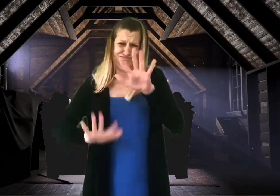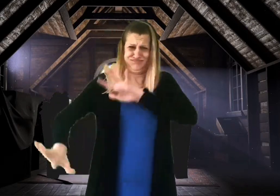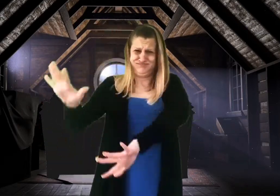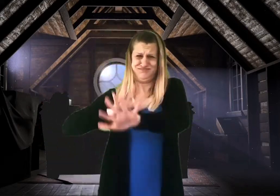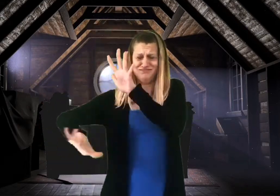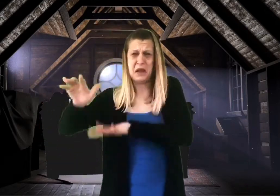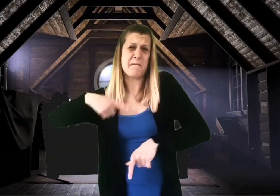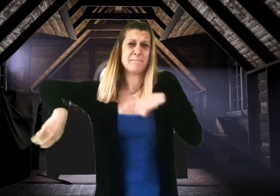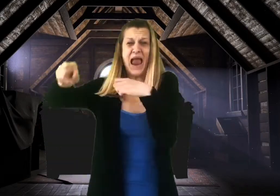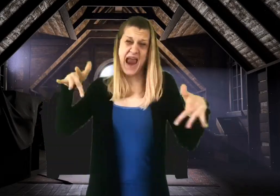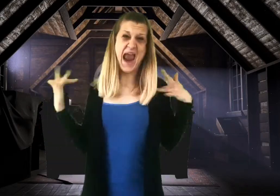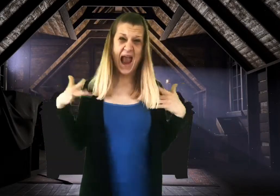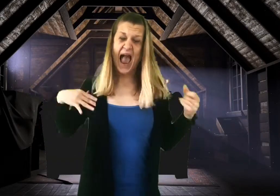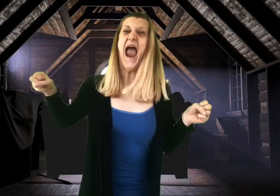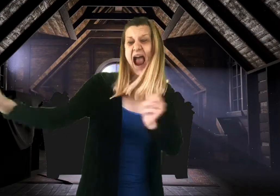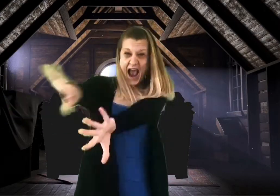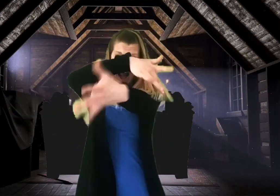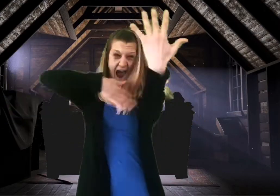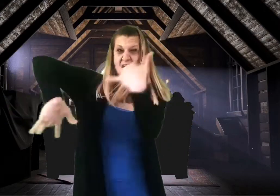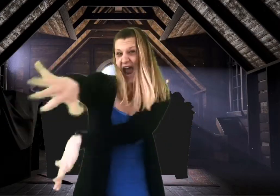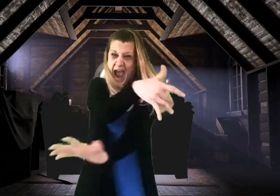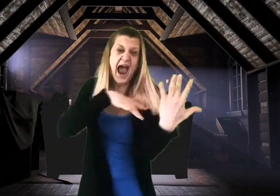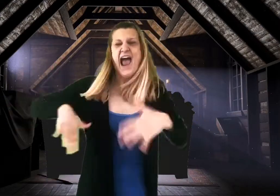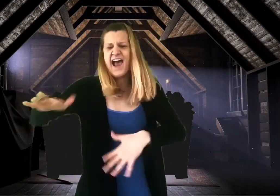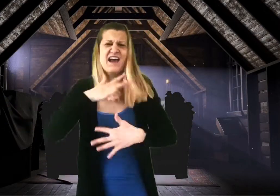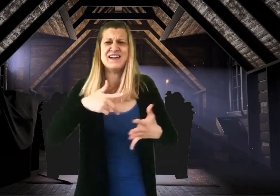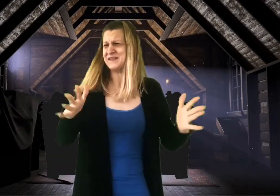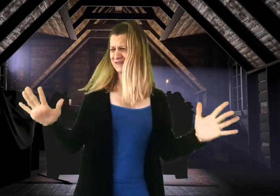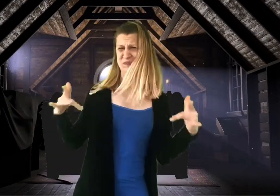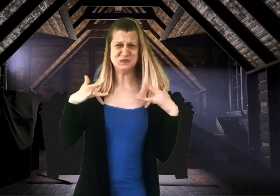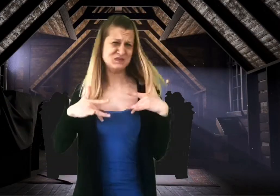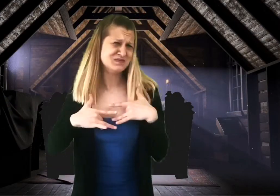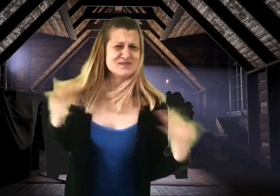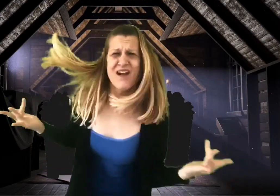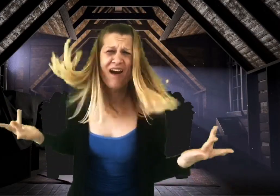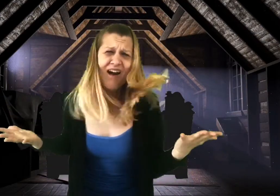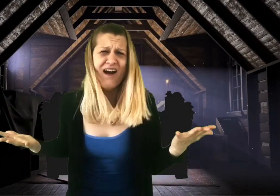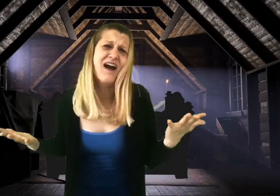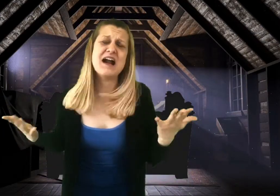"Cripes!" he cried. "What’s going on in here?"